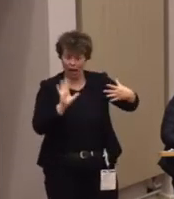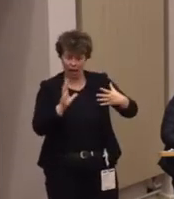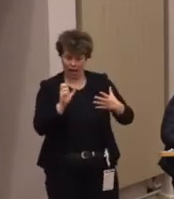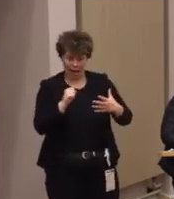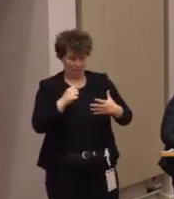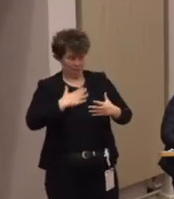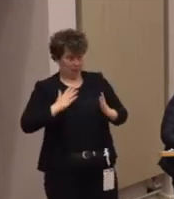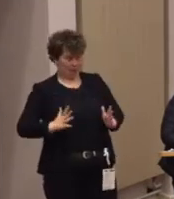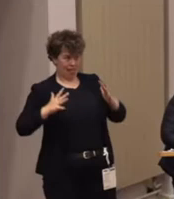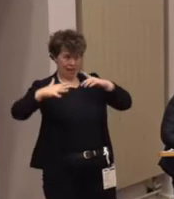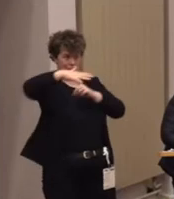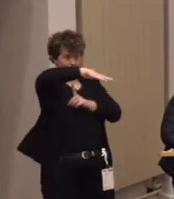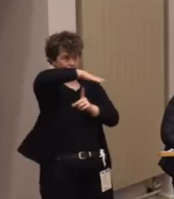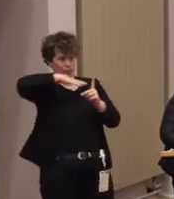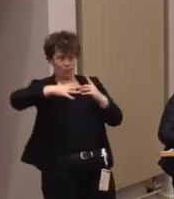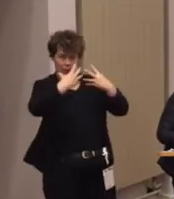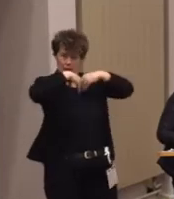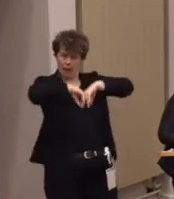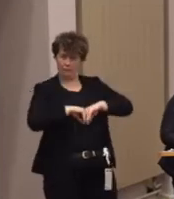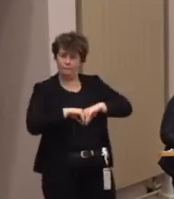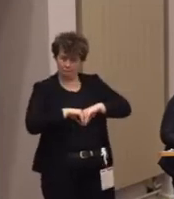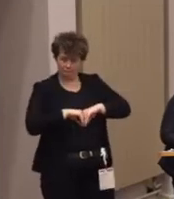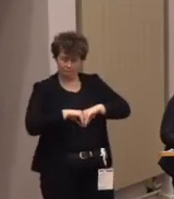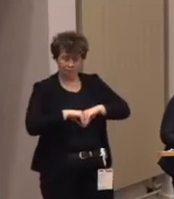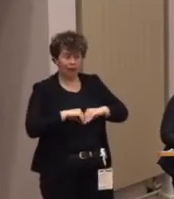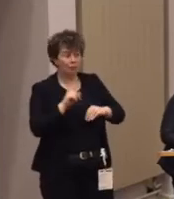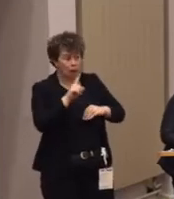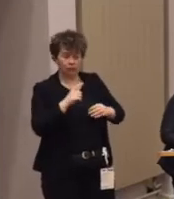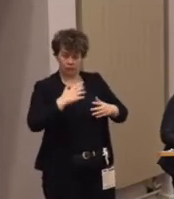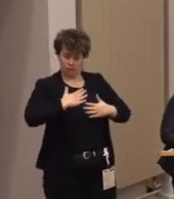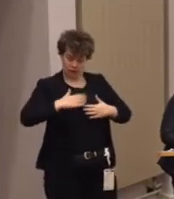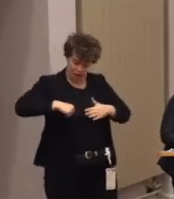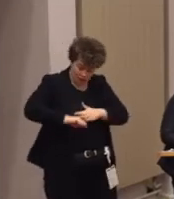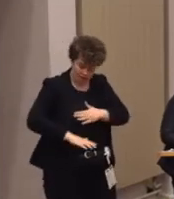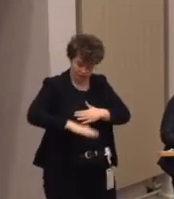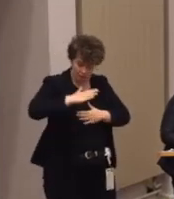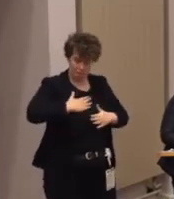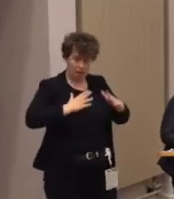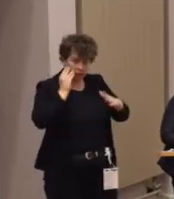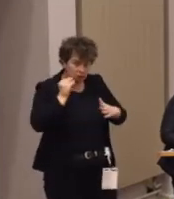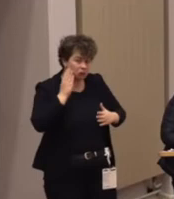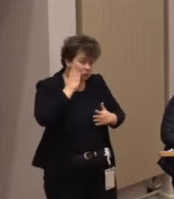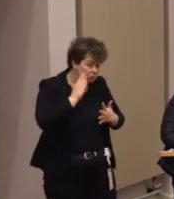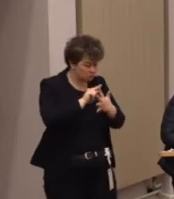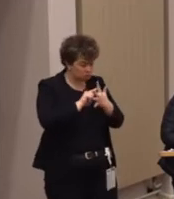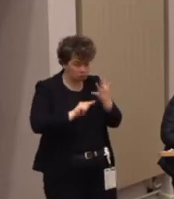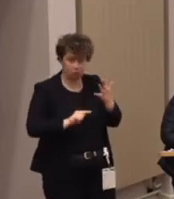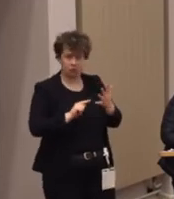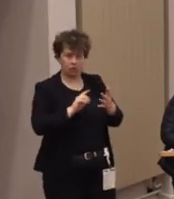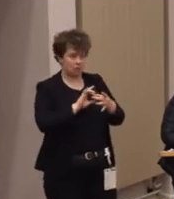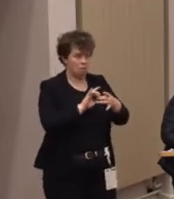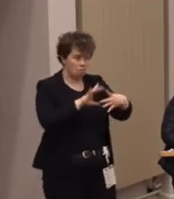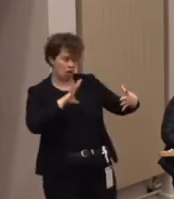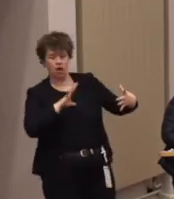and this is where we face multiple layers of exclusion, violence. When the situation